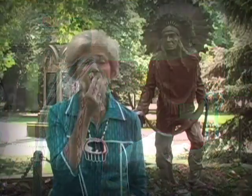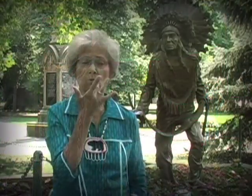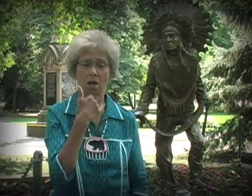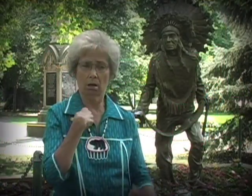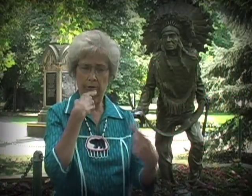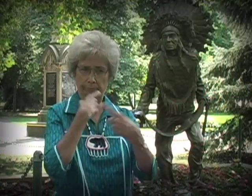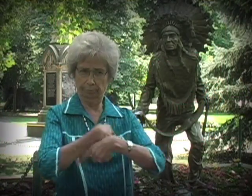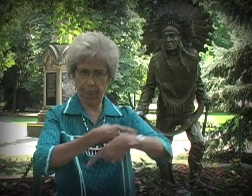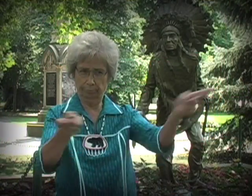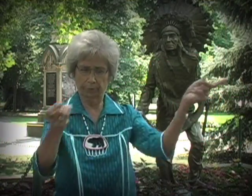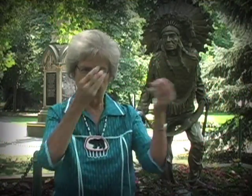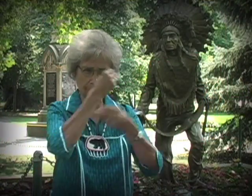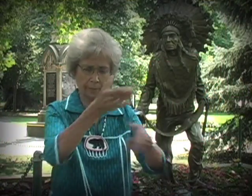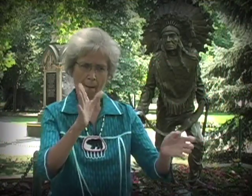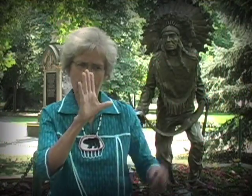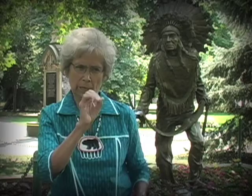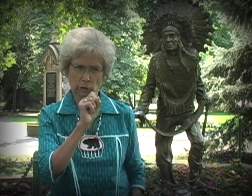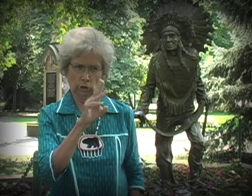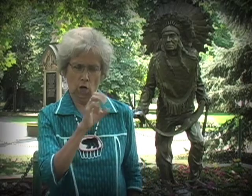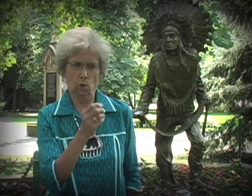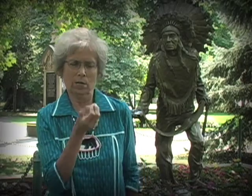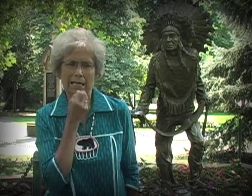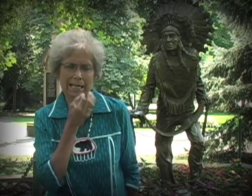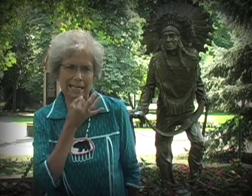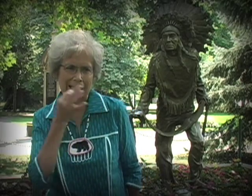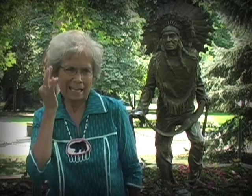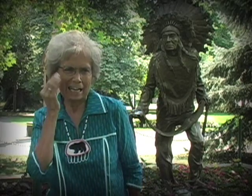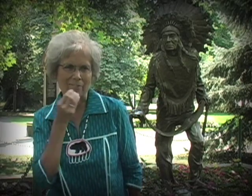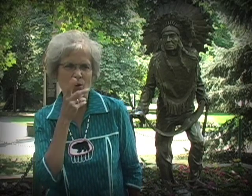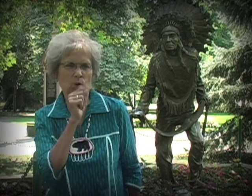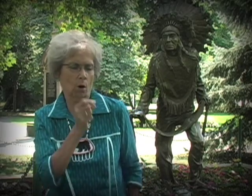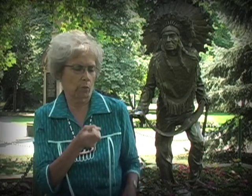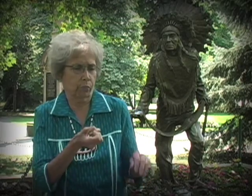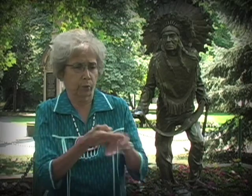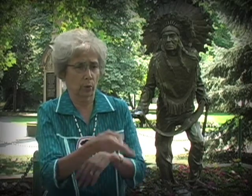I made an announcement for people to be sure to eat Indian food and not throw them away.